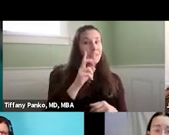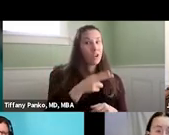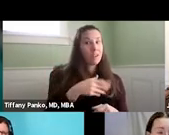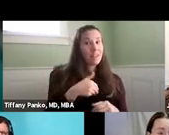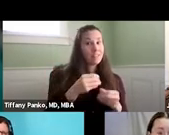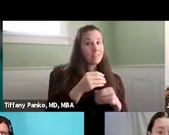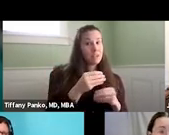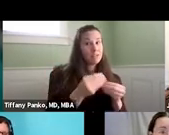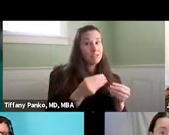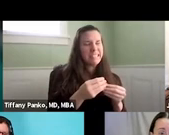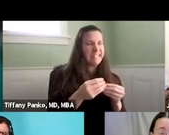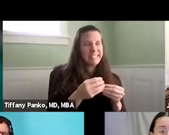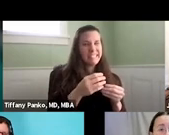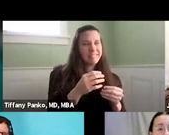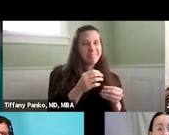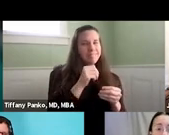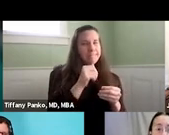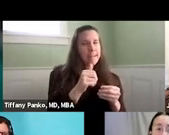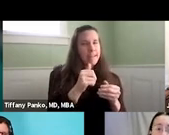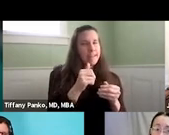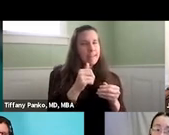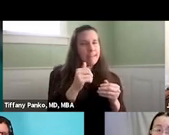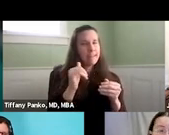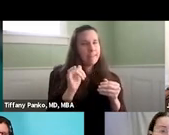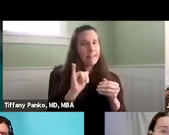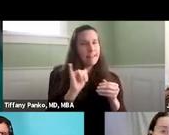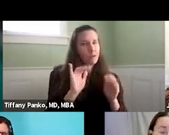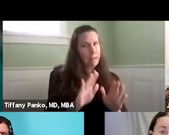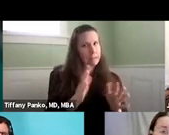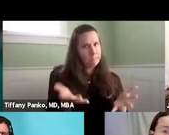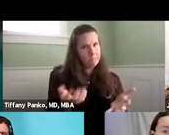number is increasing which is great but there are very, very few deaf and hard of hearing